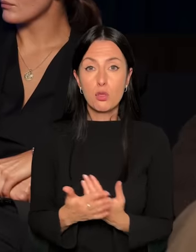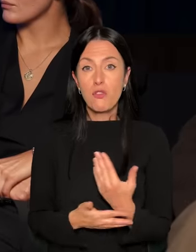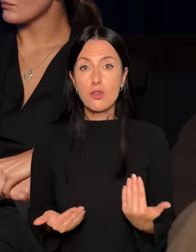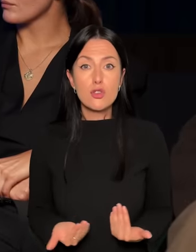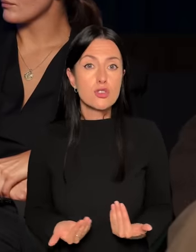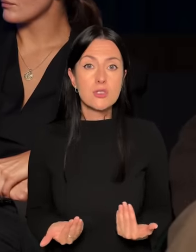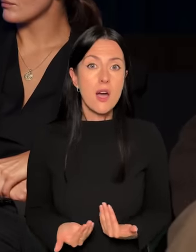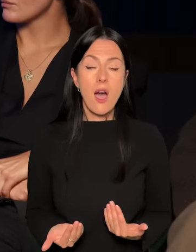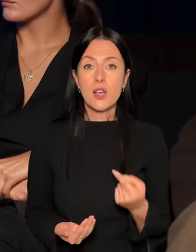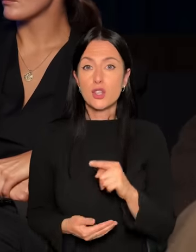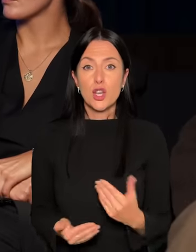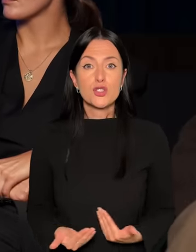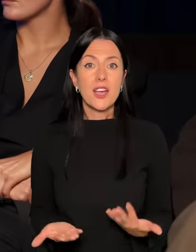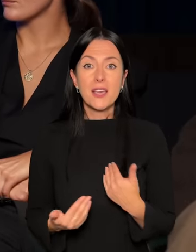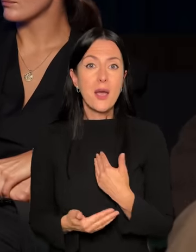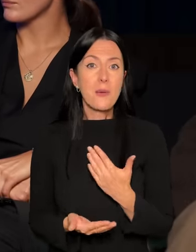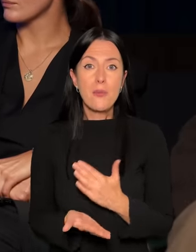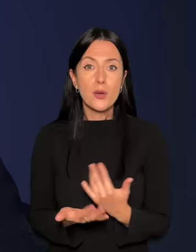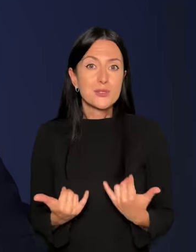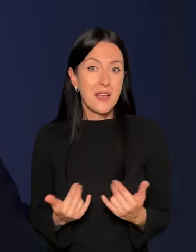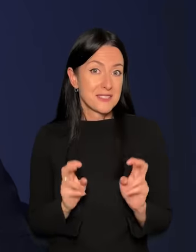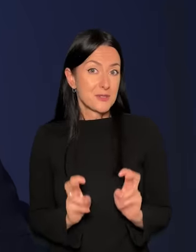The life I have now. And here I am, sitting with you.